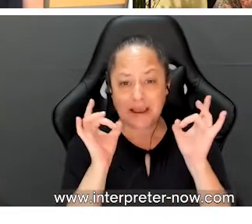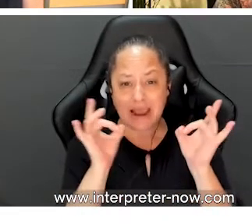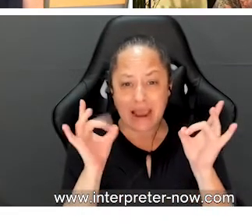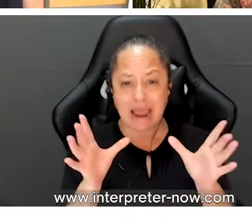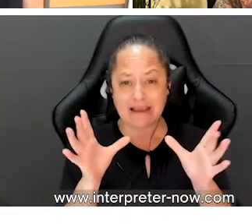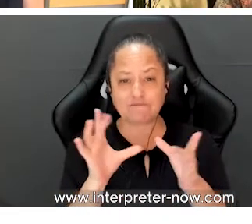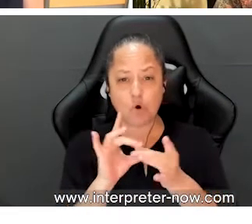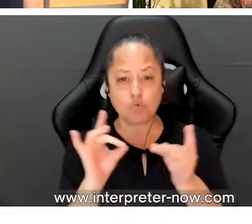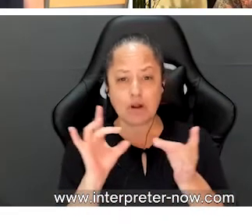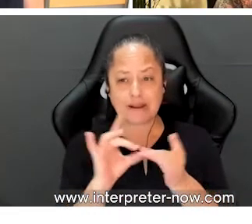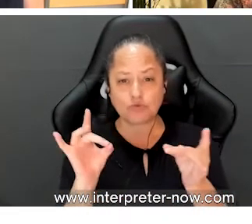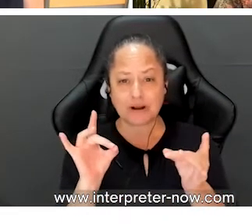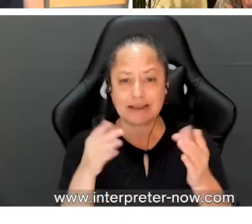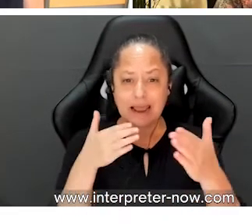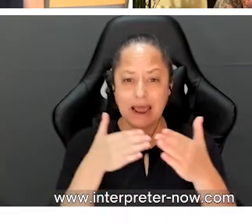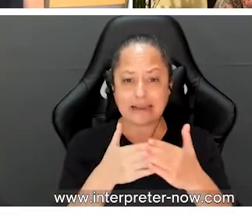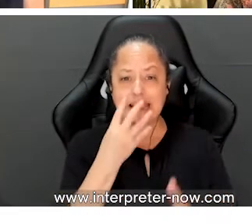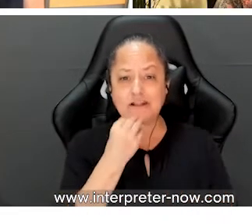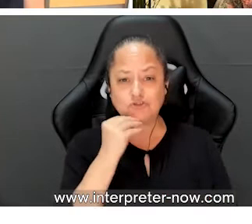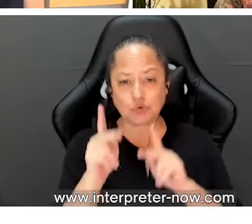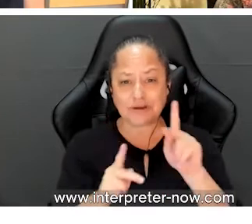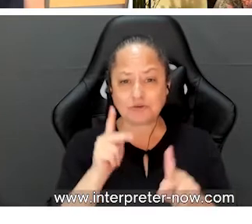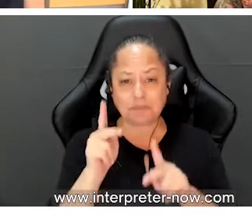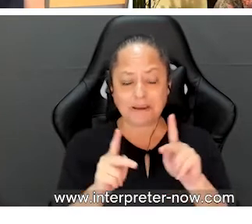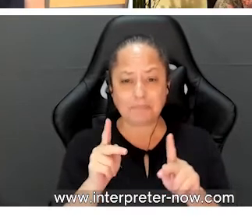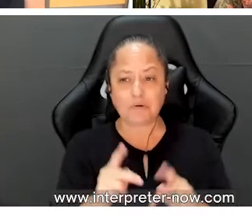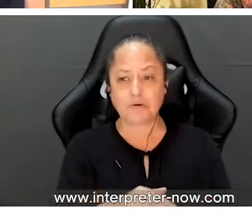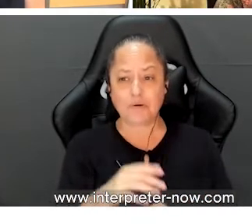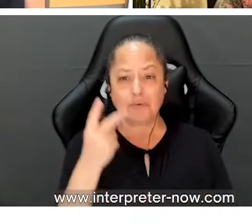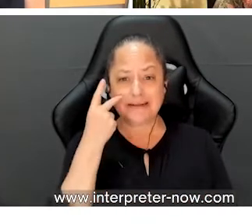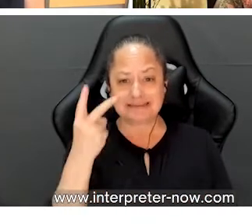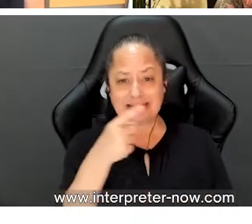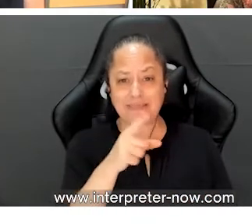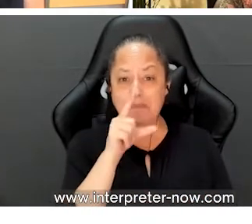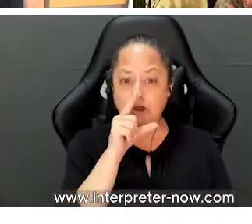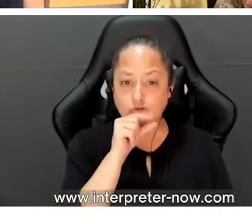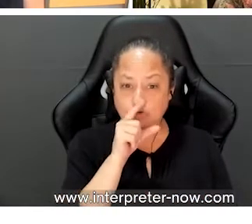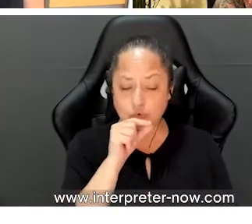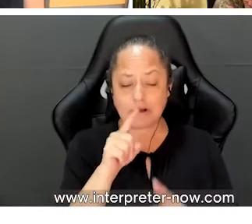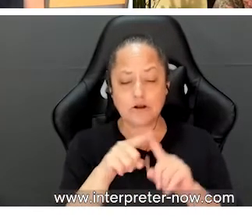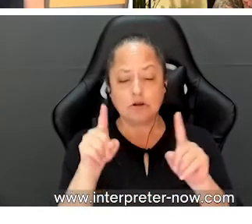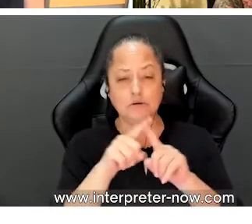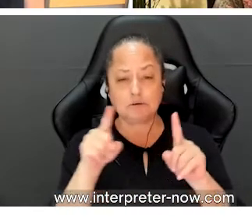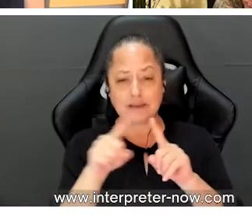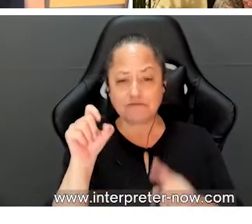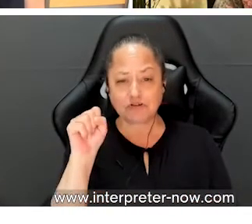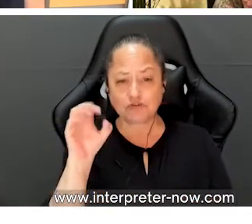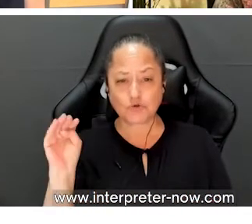We see them on Twitter. We see them on all different kinds of social media. You don't think they're in your workplaces. You don't think they have jobs. You don't think that they're out in the world.